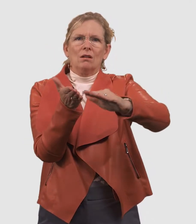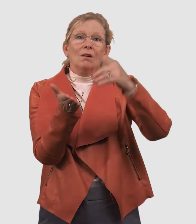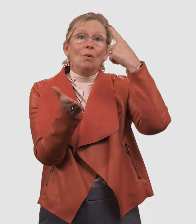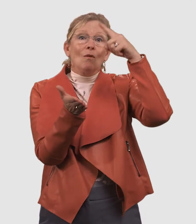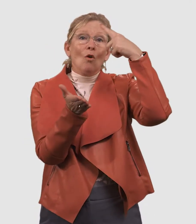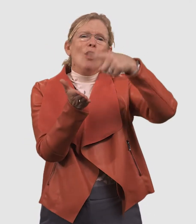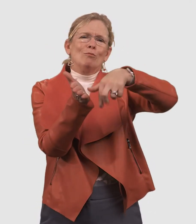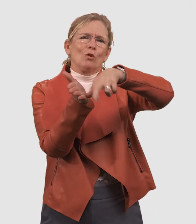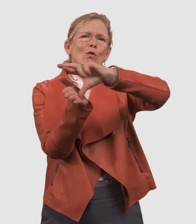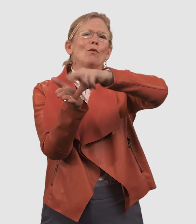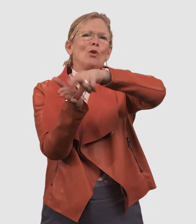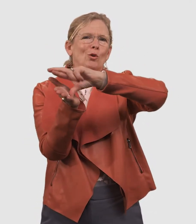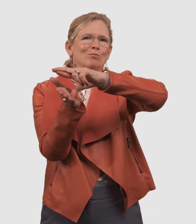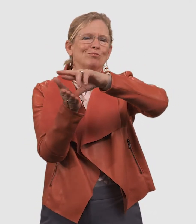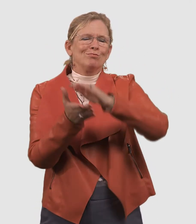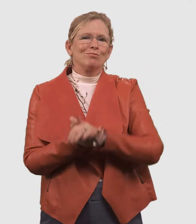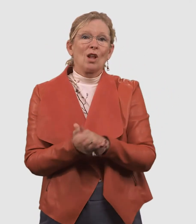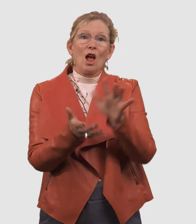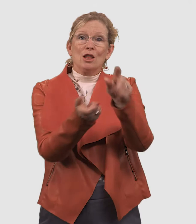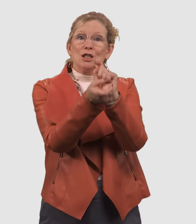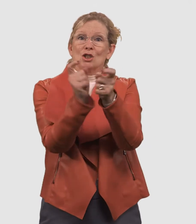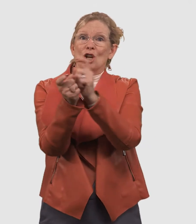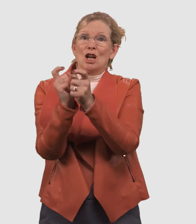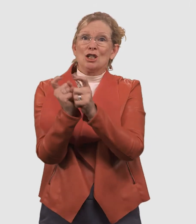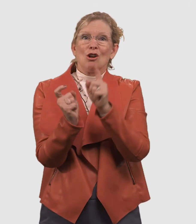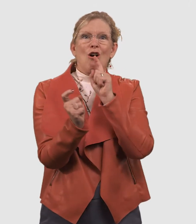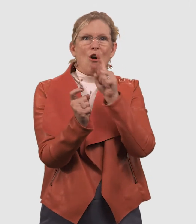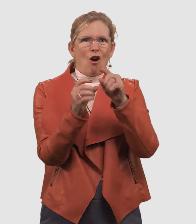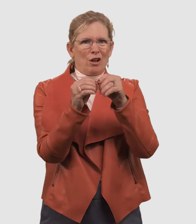re-submit an exemption request for review.